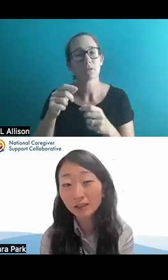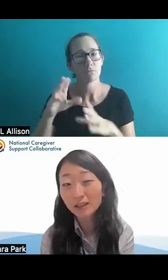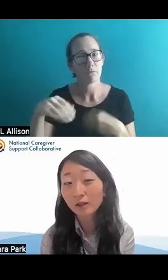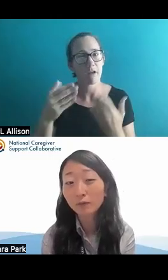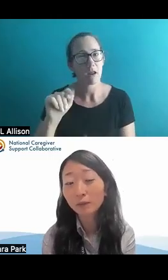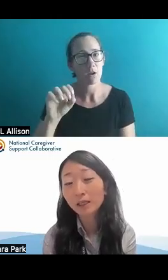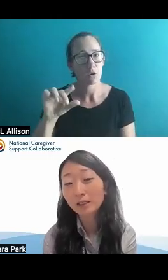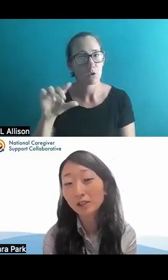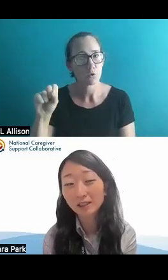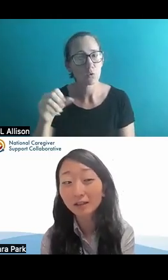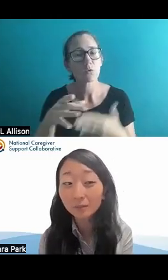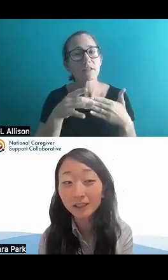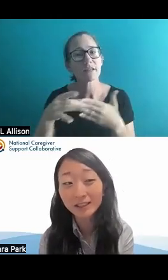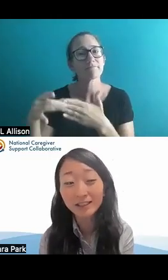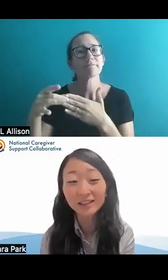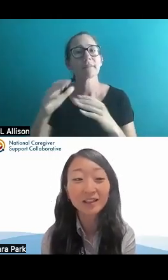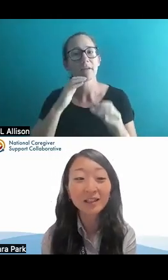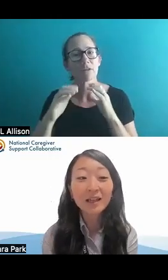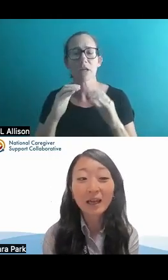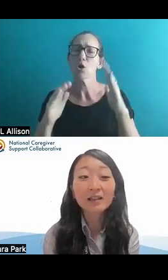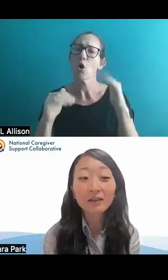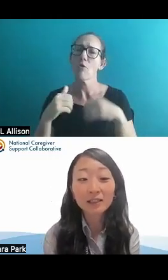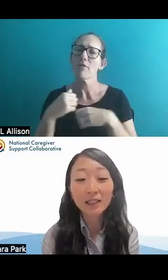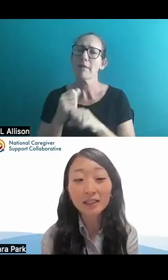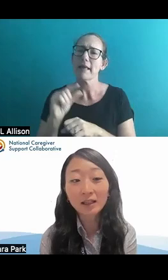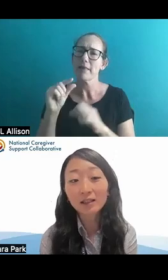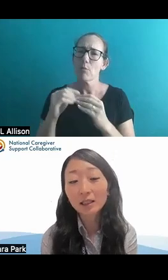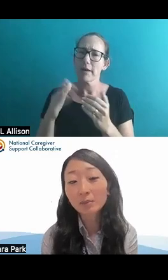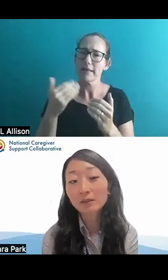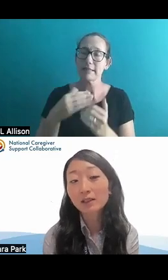that hopefully make it just a little bit easier and emphasizing that the steps of